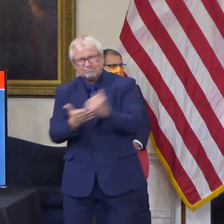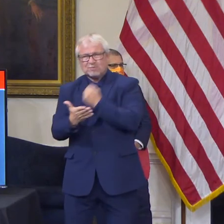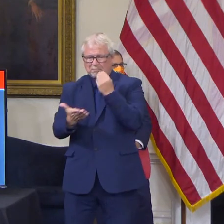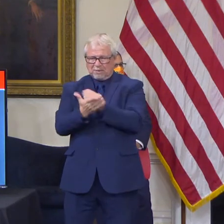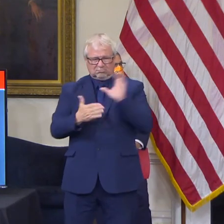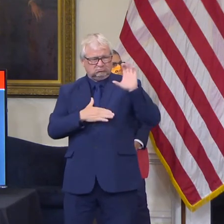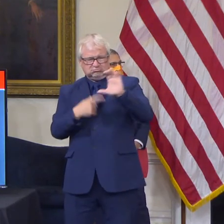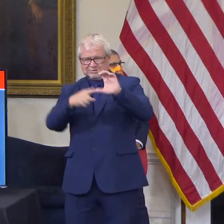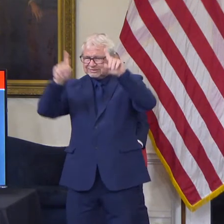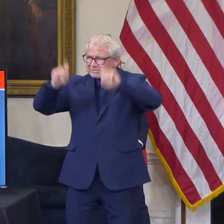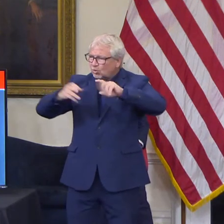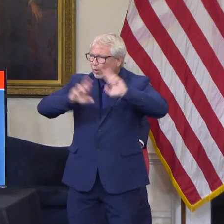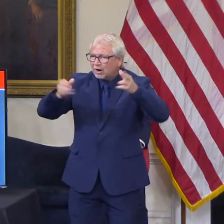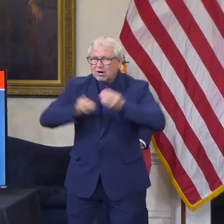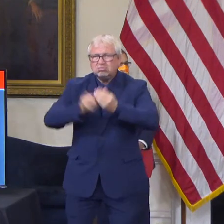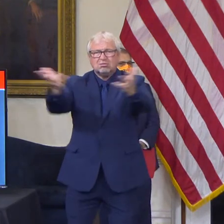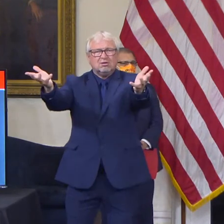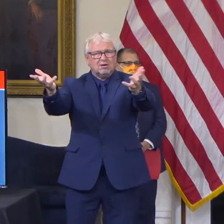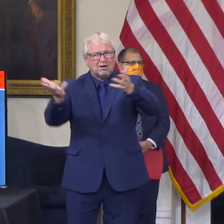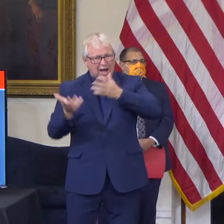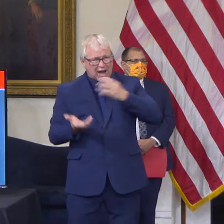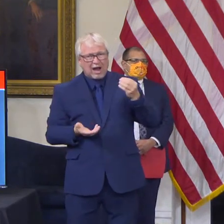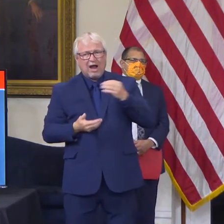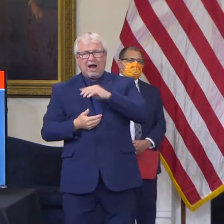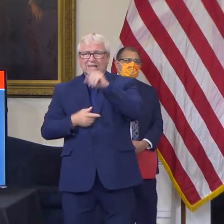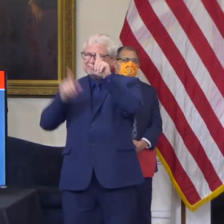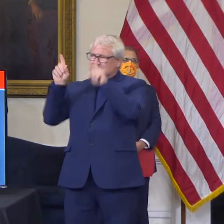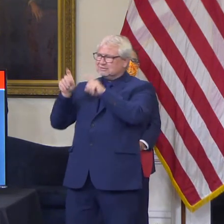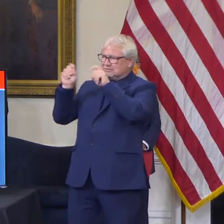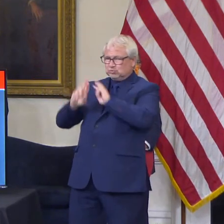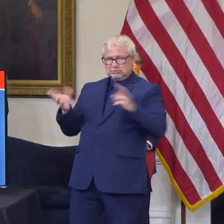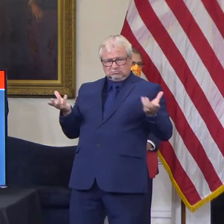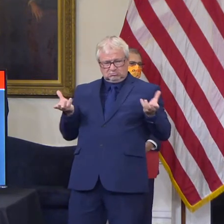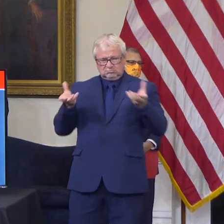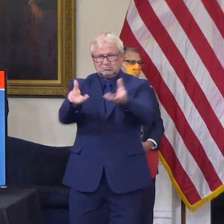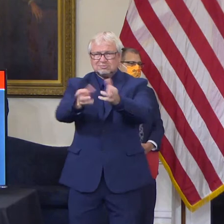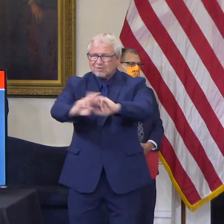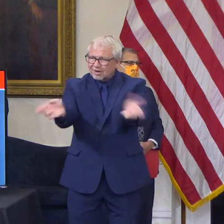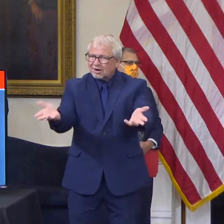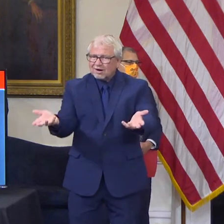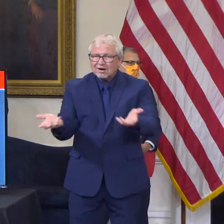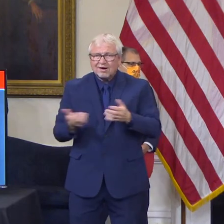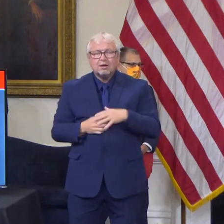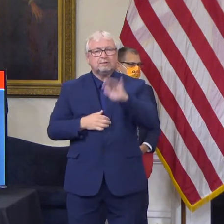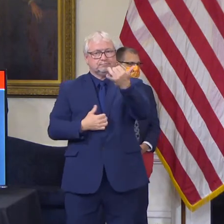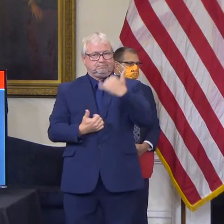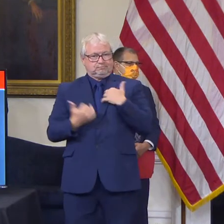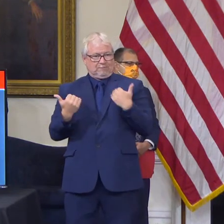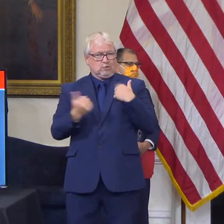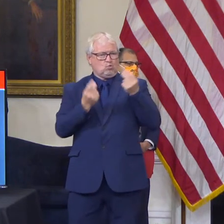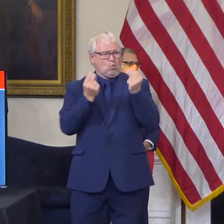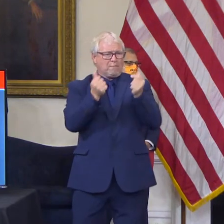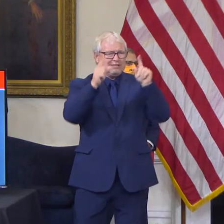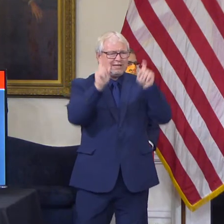The Maryland Department of Health's testing program also to access.